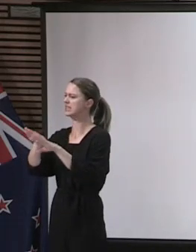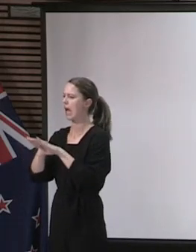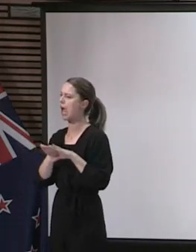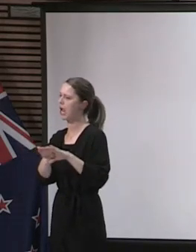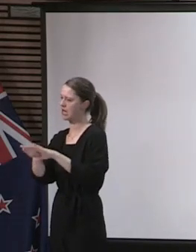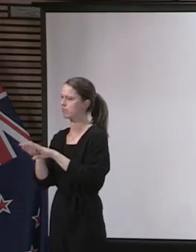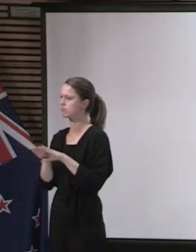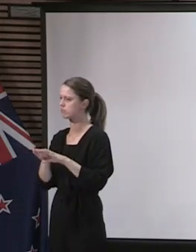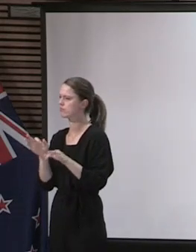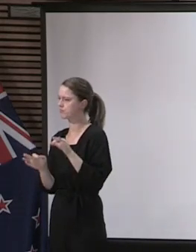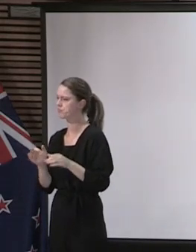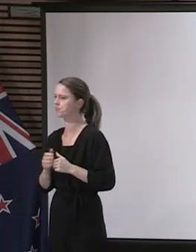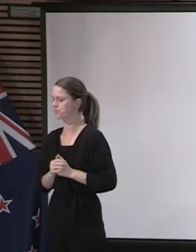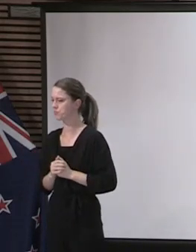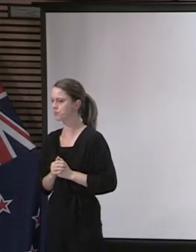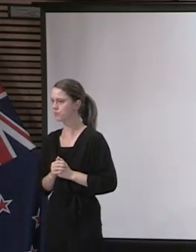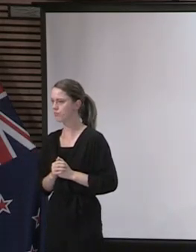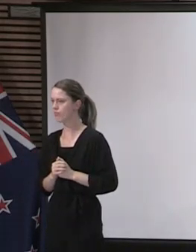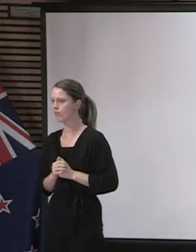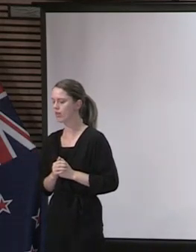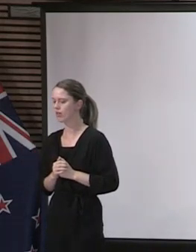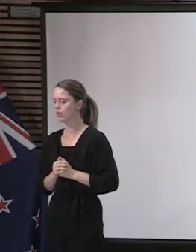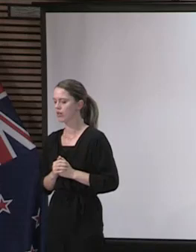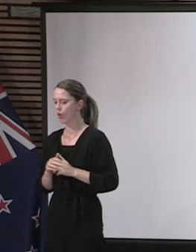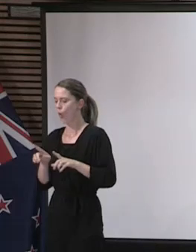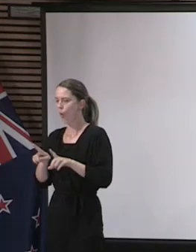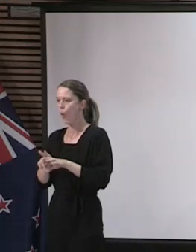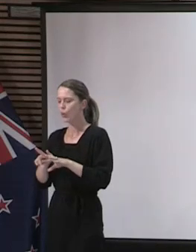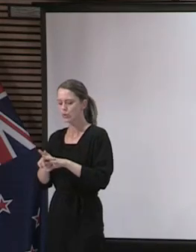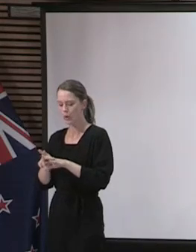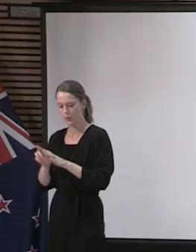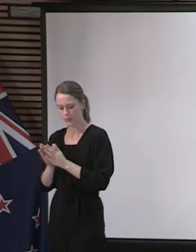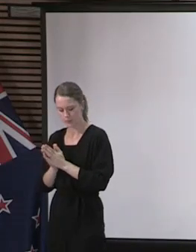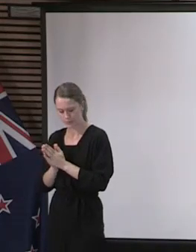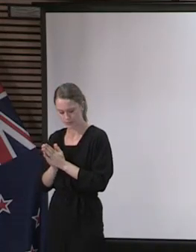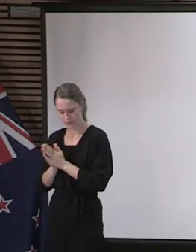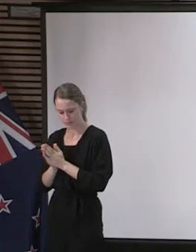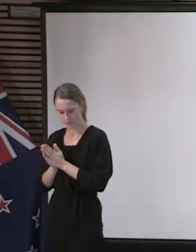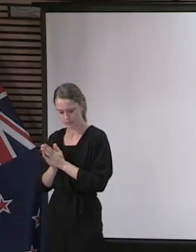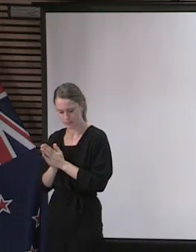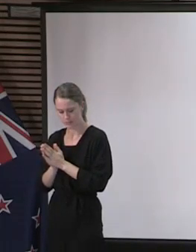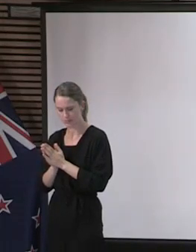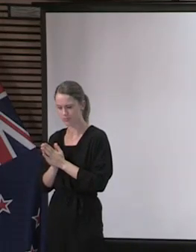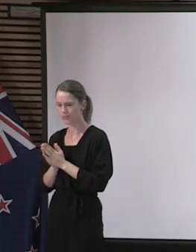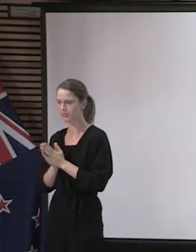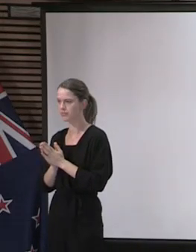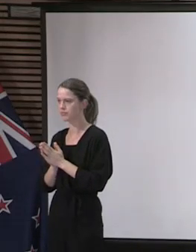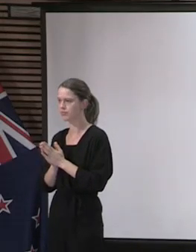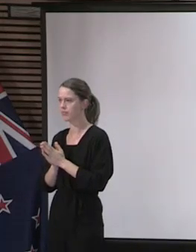best at this point to stick together as a nation. Now, one of the things that also has